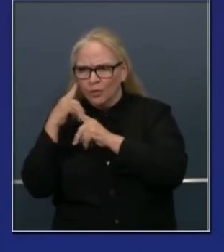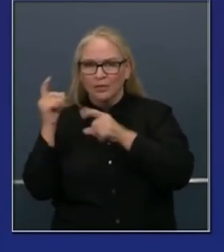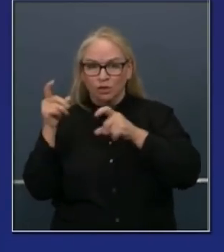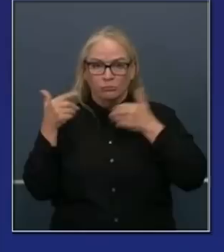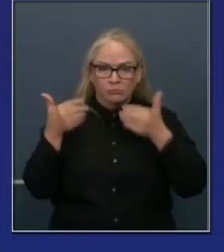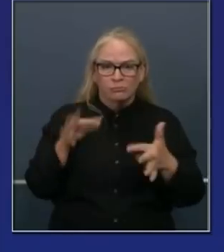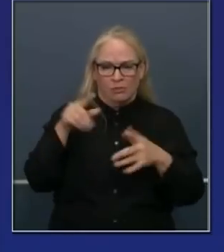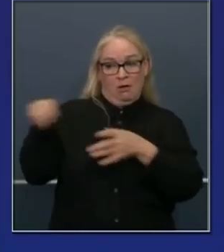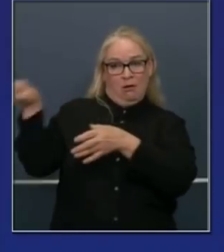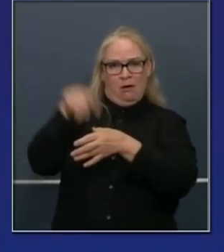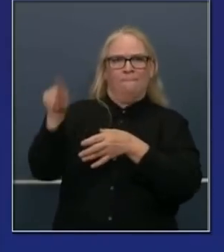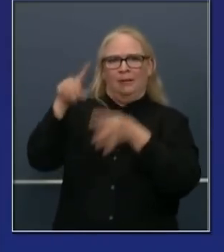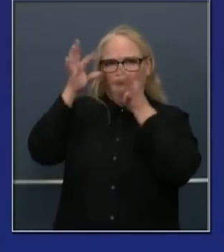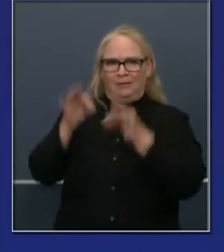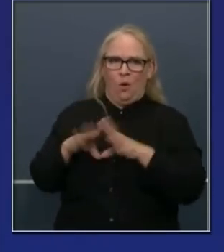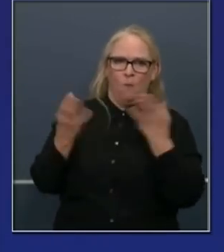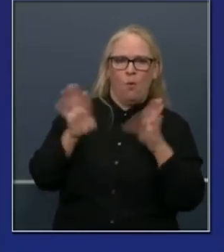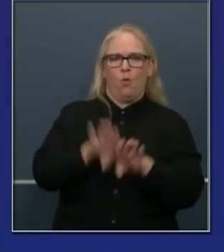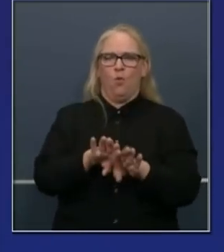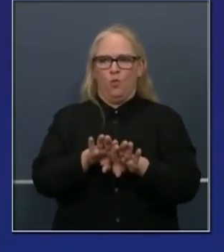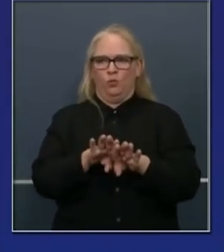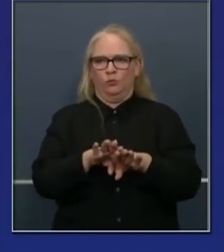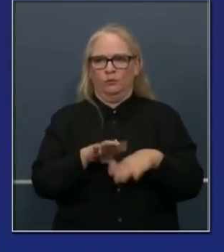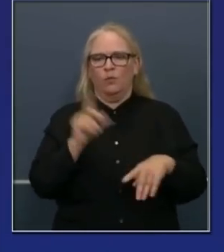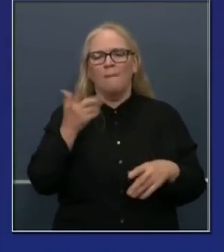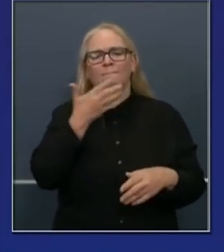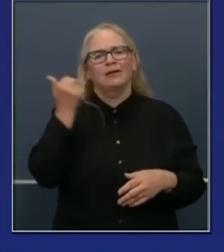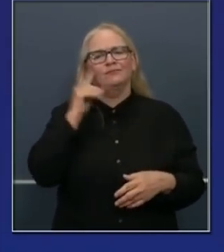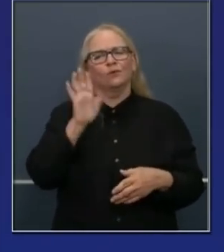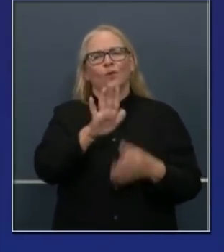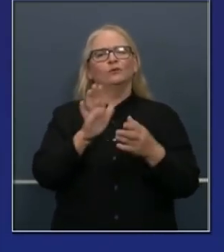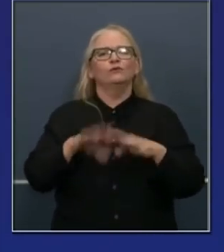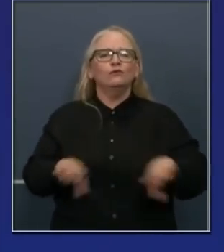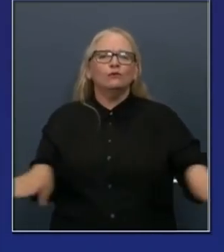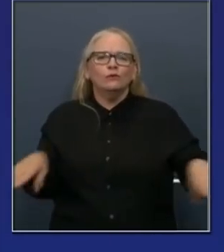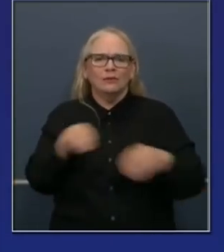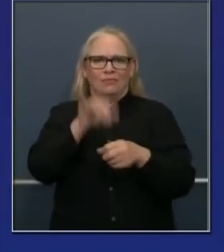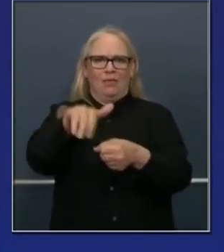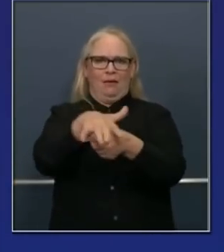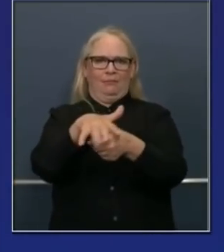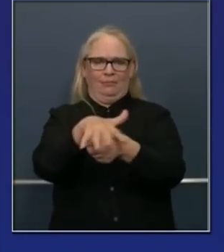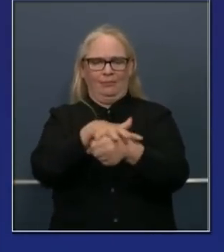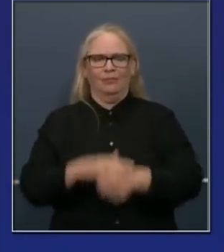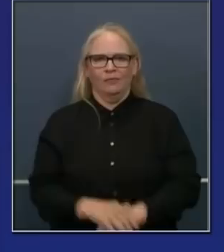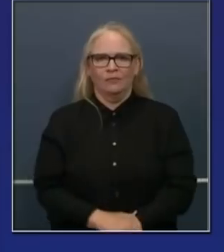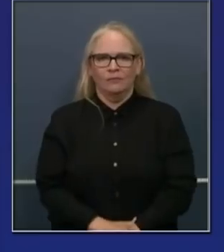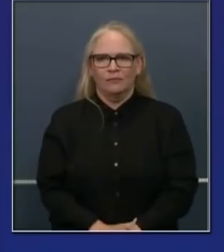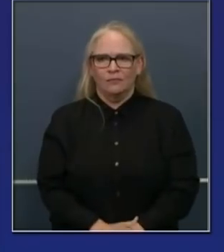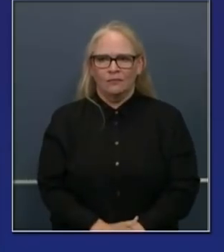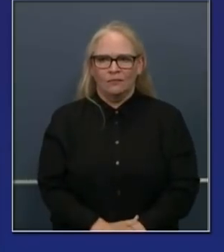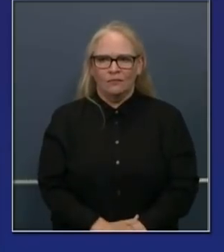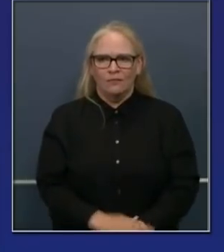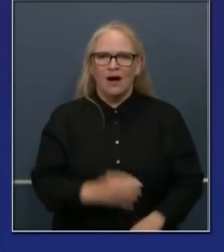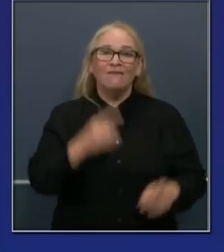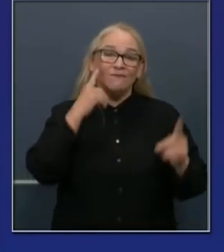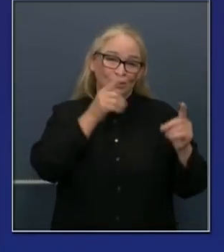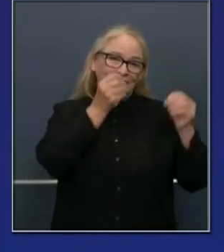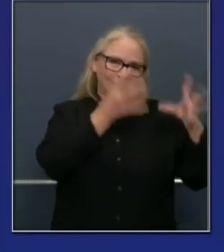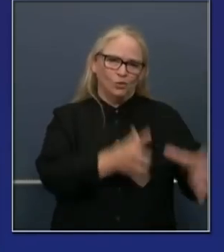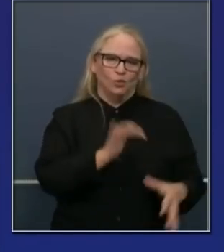FALL OFF THAT MONITORING LIST AND ENTITIES ON COUNCIL OF PUBLIC HEALTH OFFICIALS TO MAKE THAT DETERMINATION AS TO WHAT